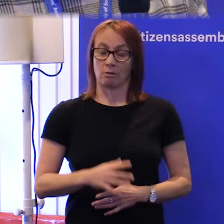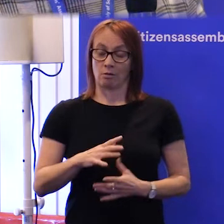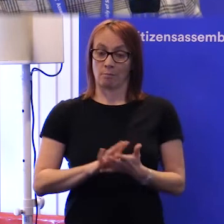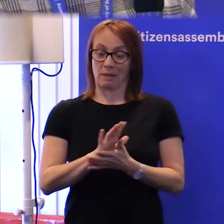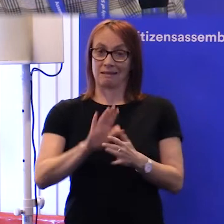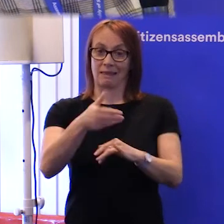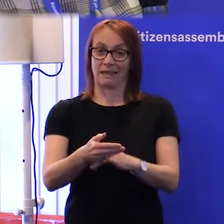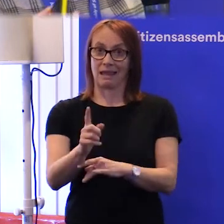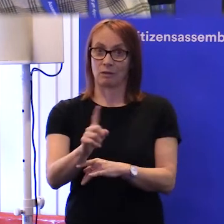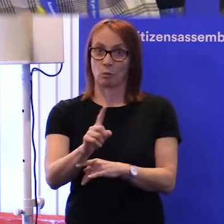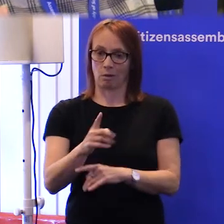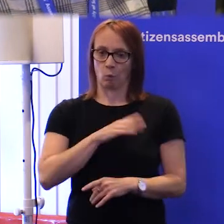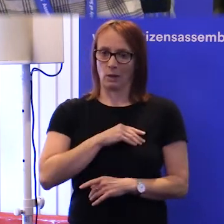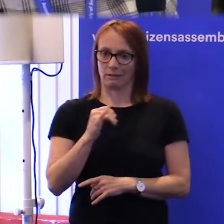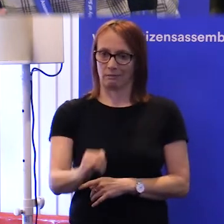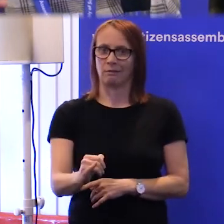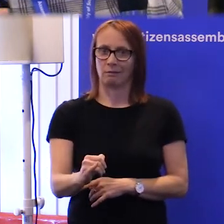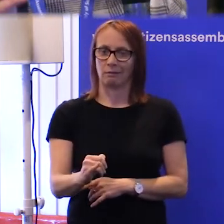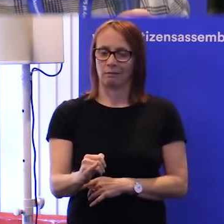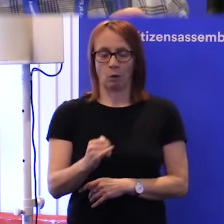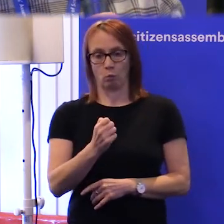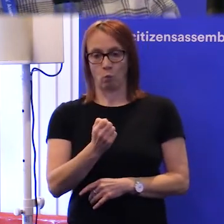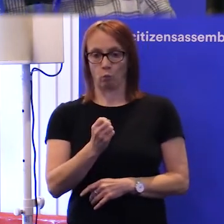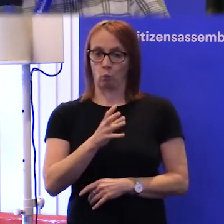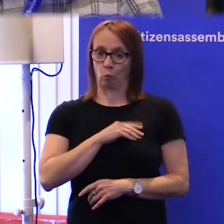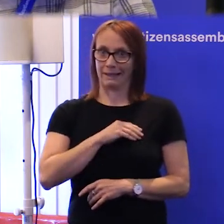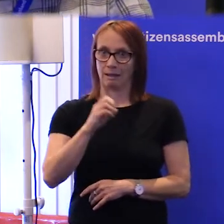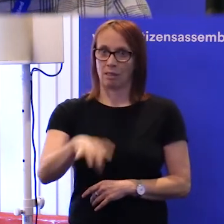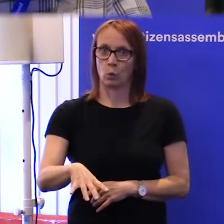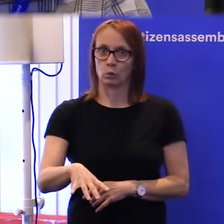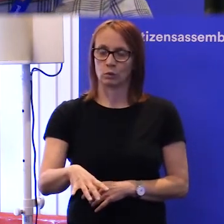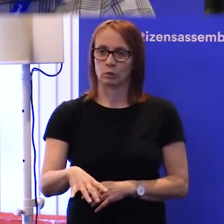leads to this idea of a win lose it's a very two-sided way of having a